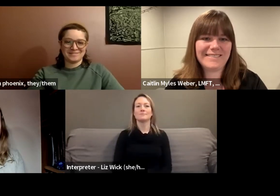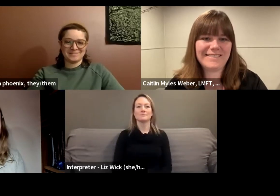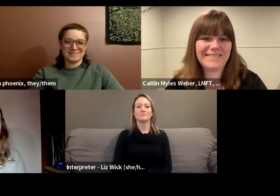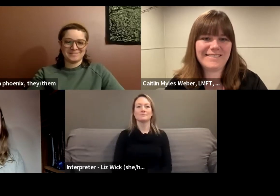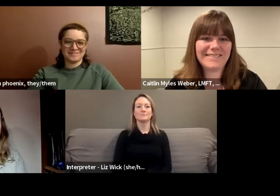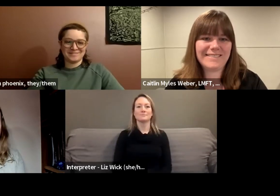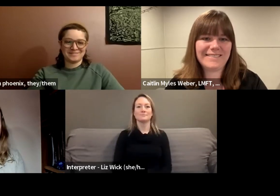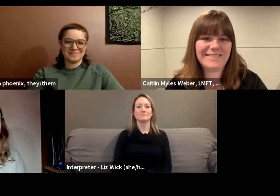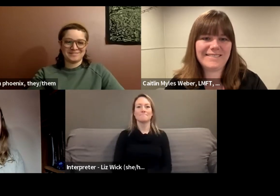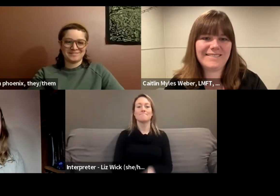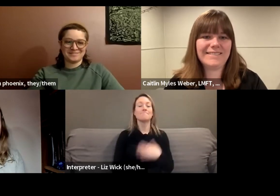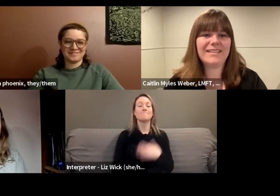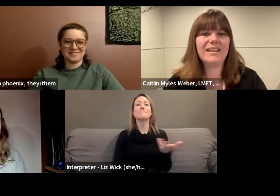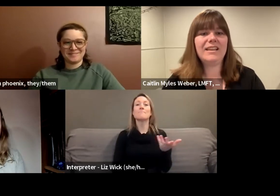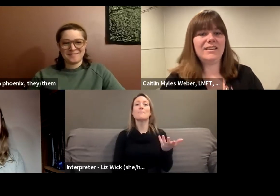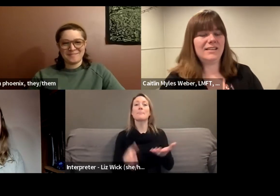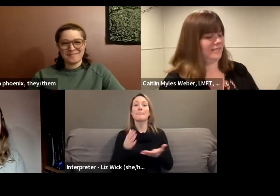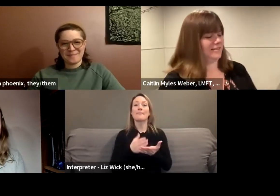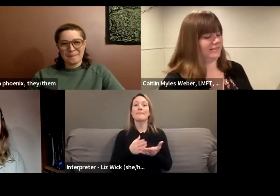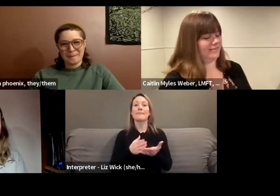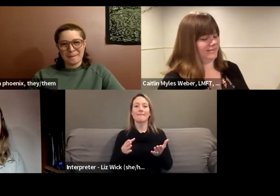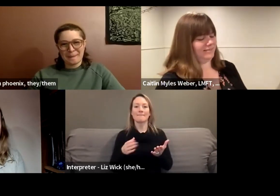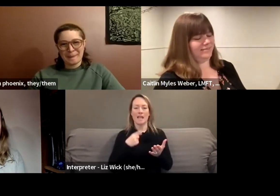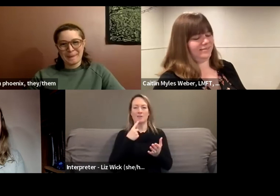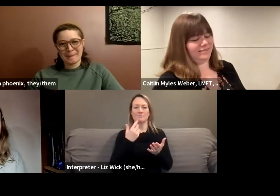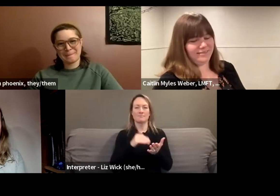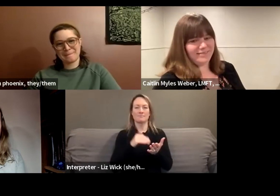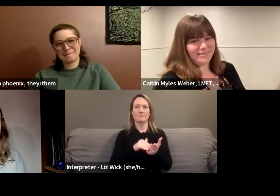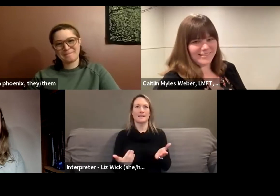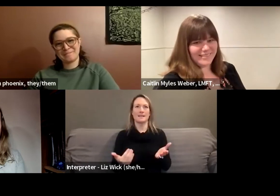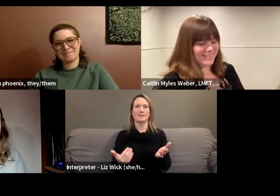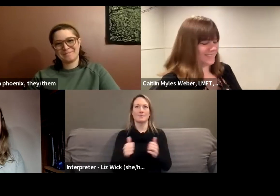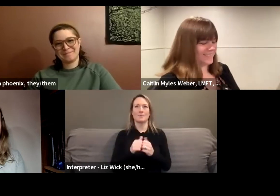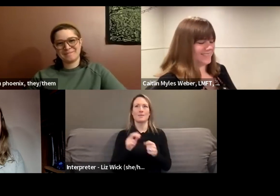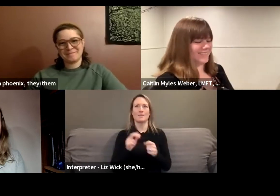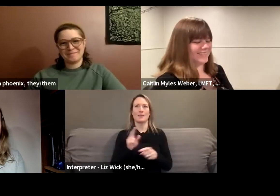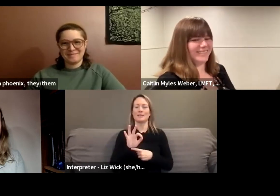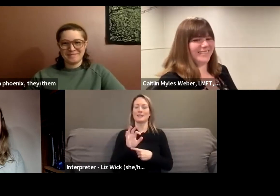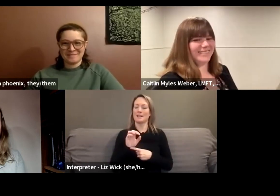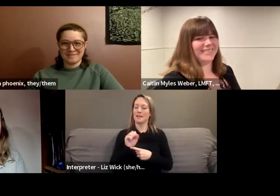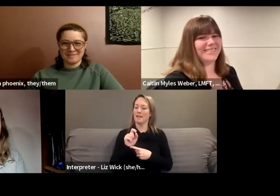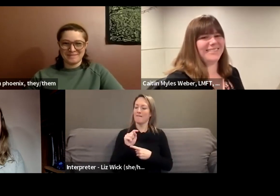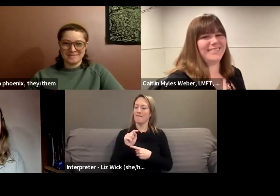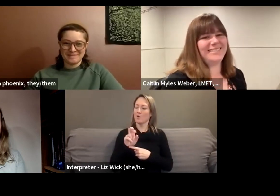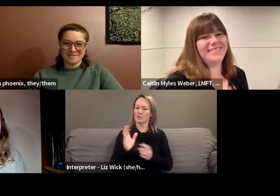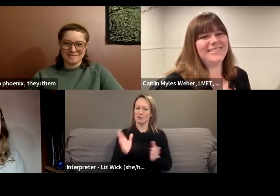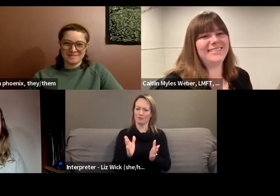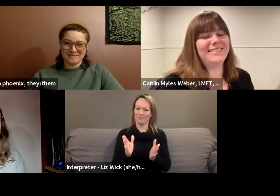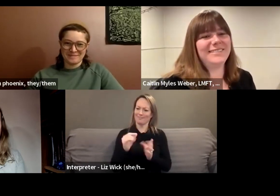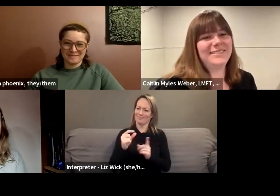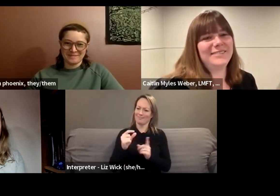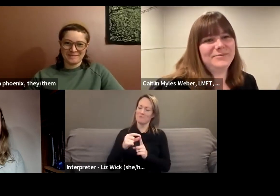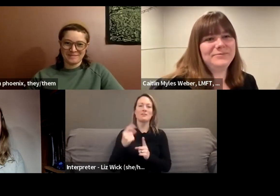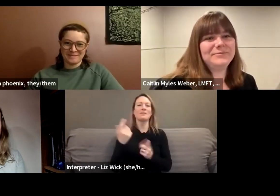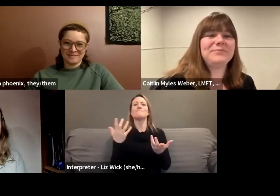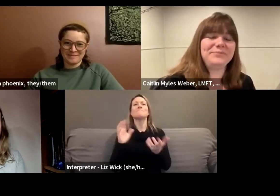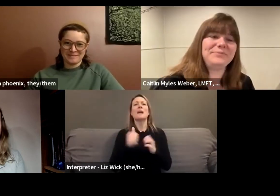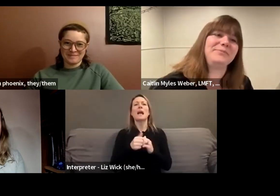So what are some ways... I'm gonna try to say this without using foster, so what are some ways that you can see or uplift